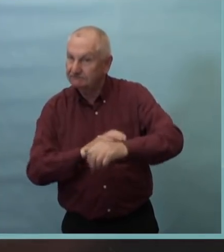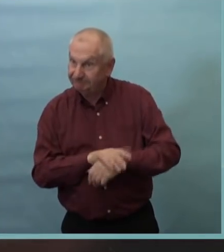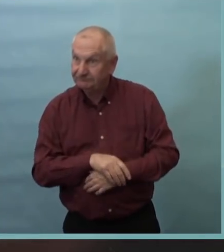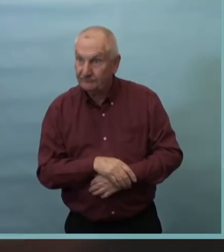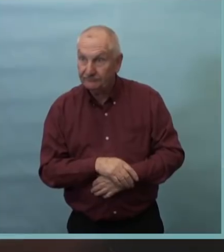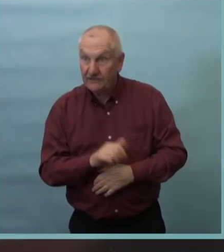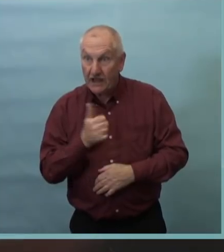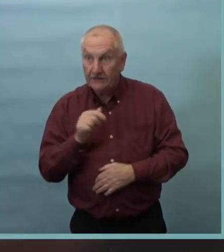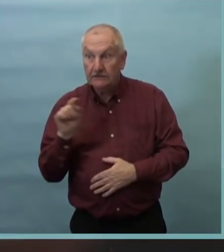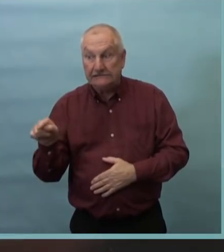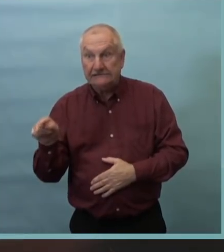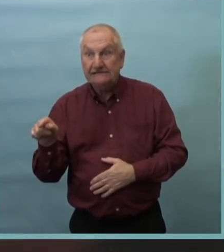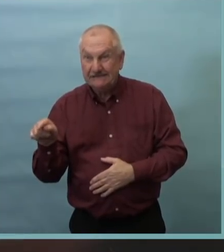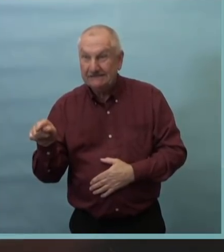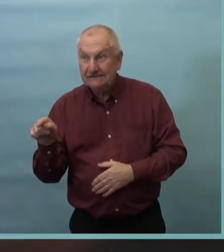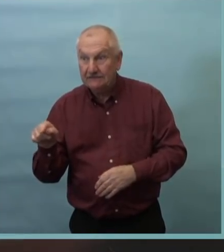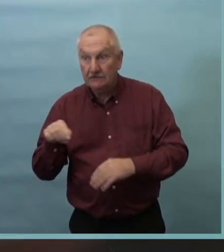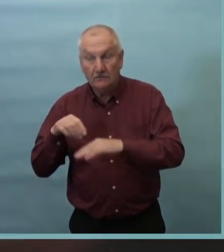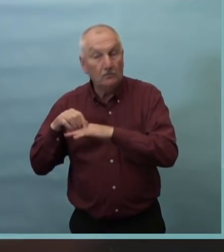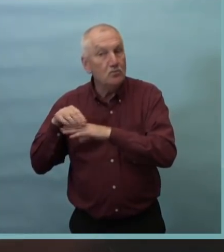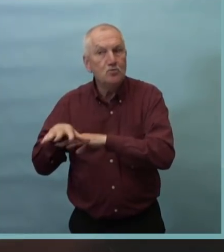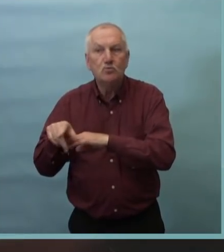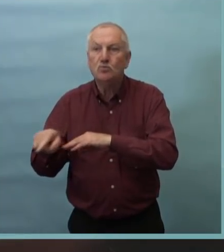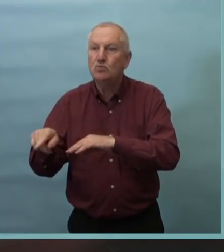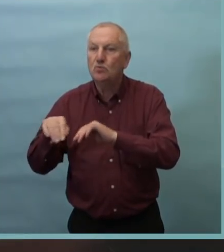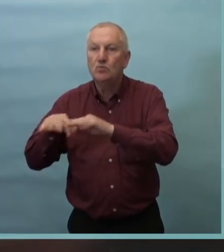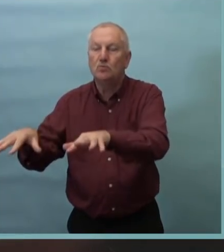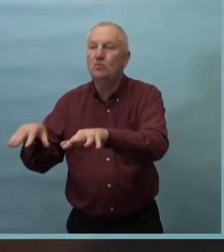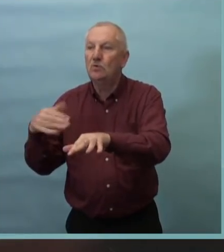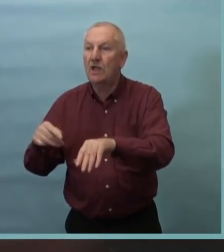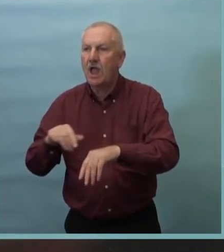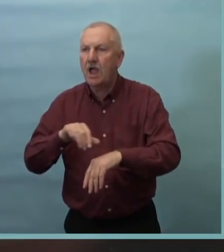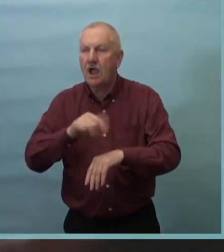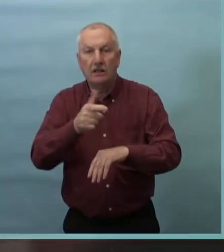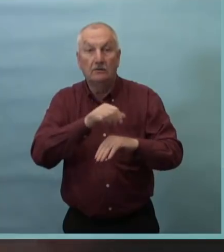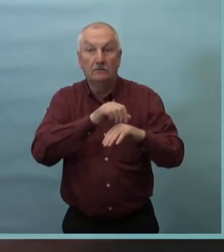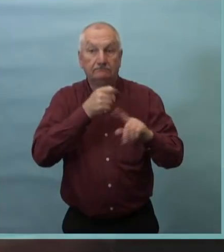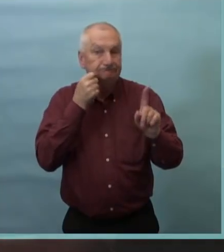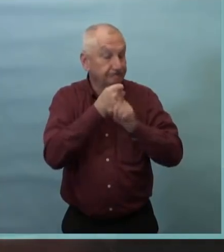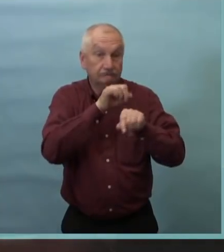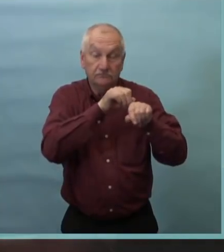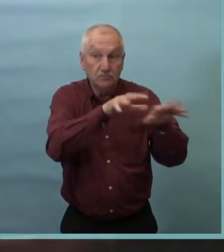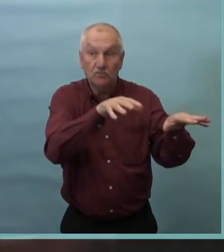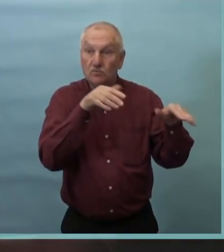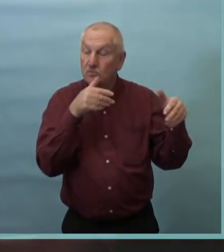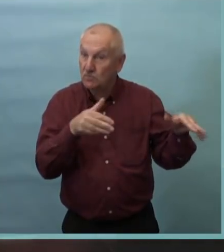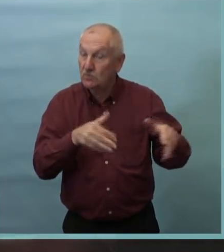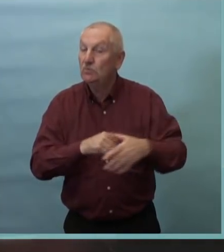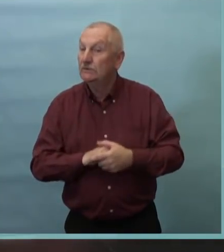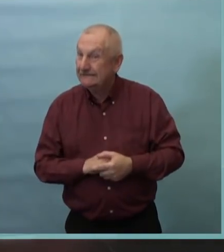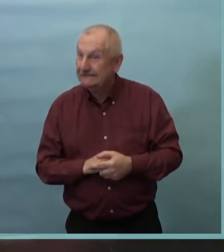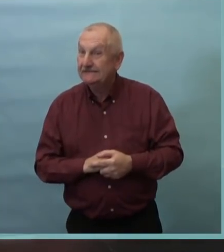impact that this virus can have on personal care home residents to date we